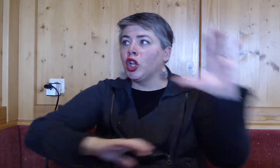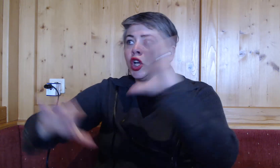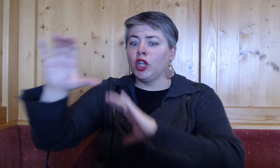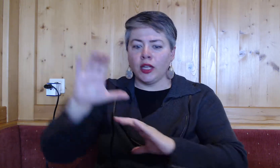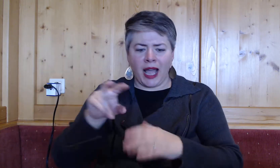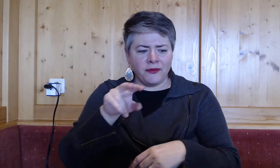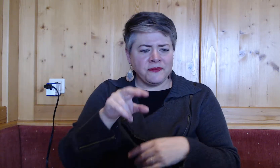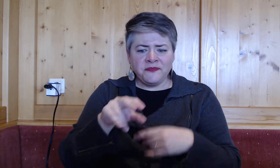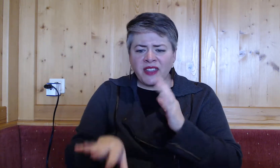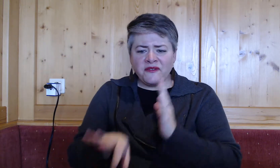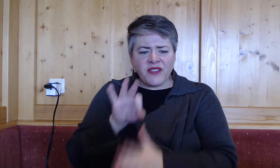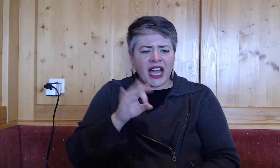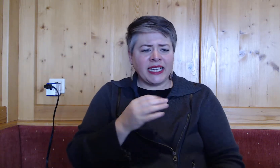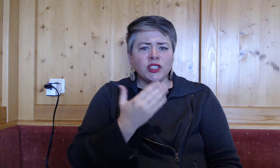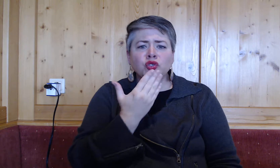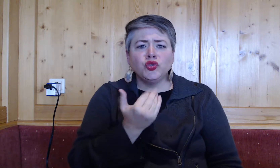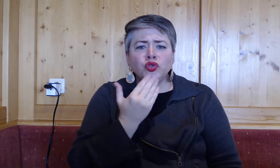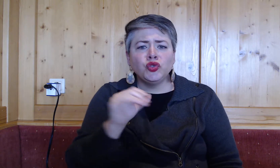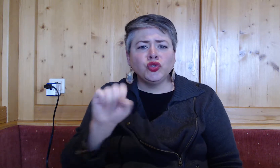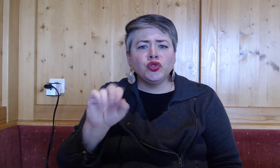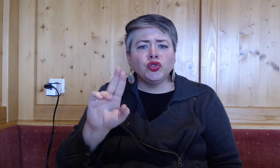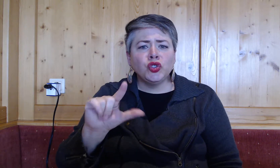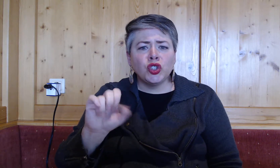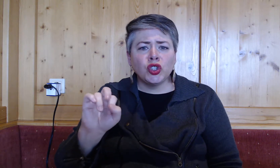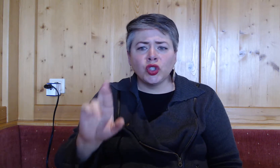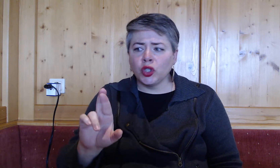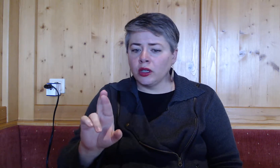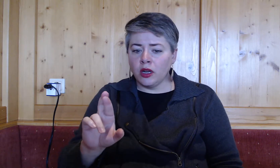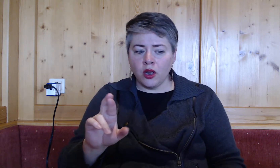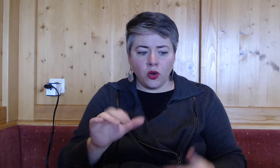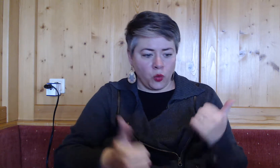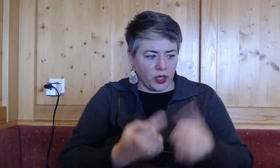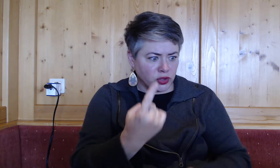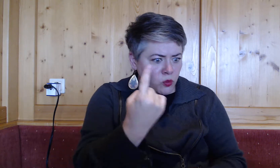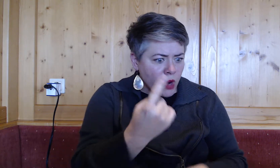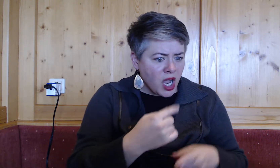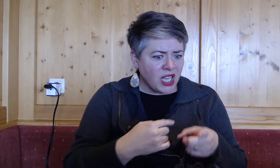I stood in front of the shelf for sugar. Which one?